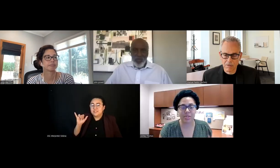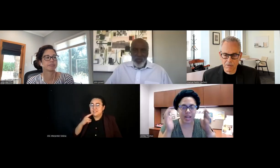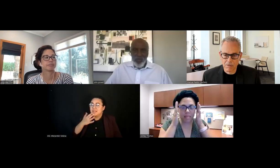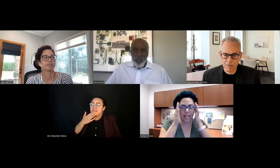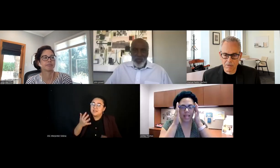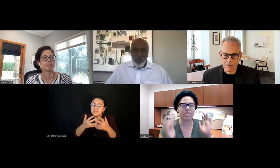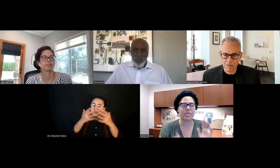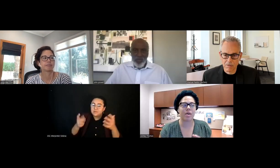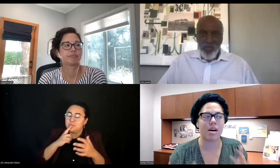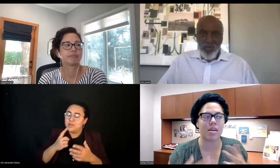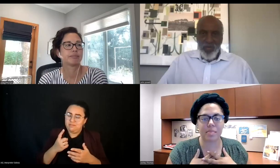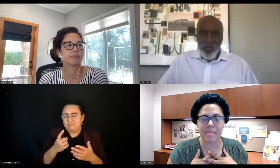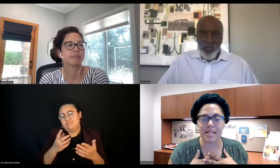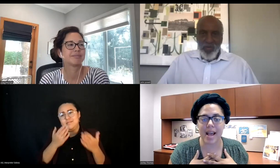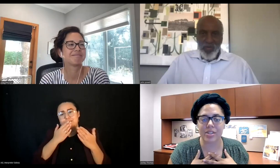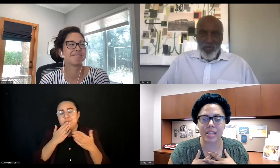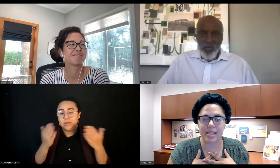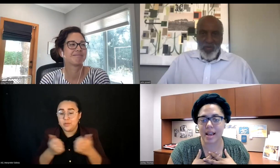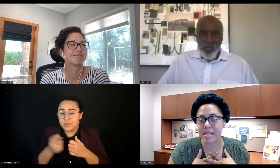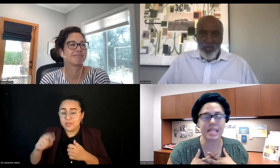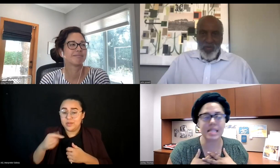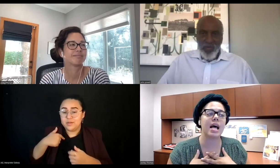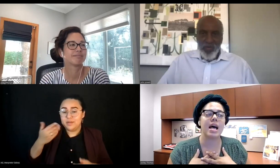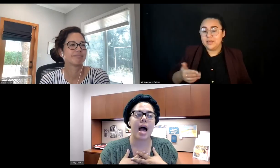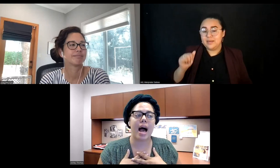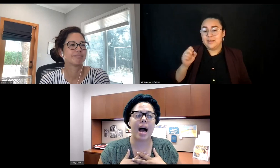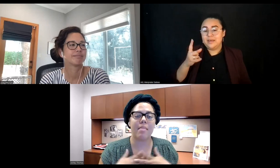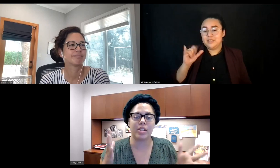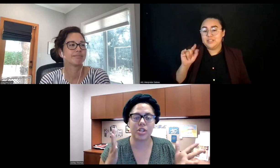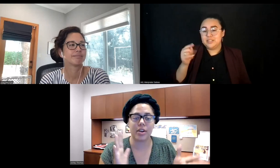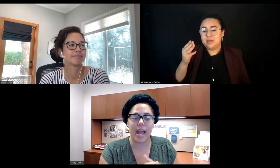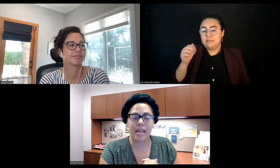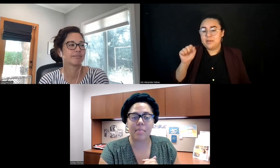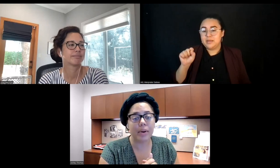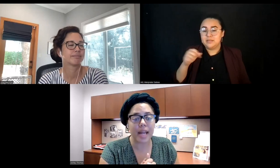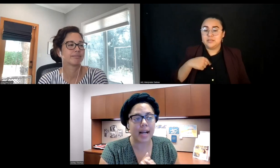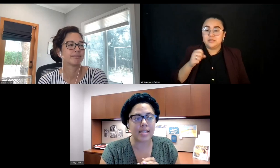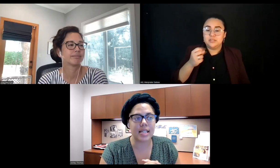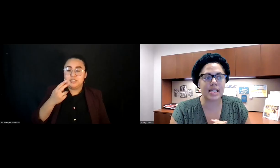Appreciate being here with you. Also, my name is Ashley Thomas. She her pronouns.